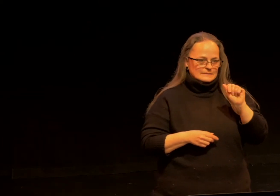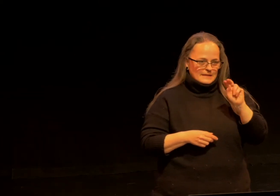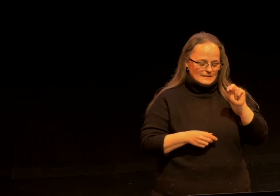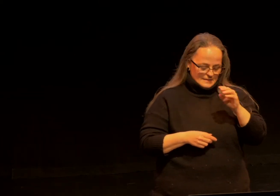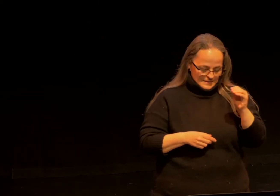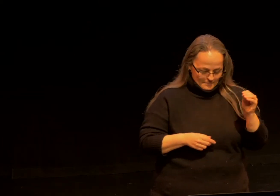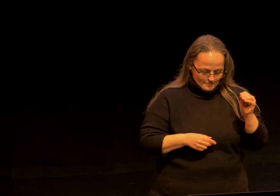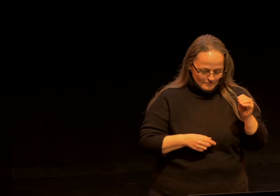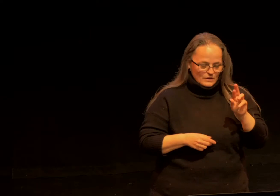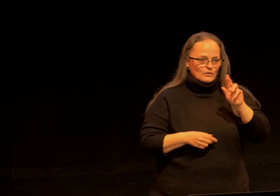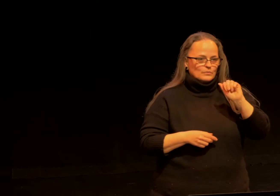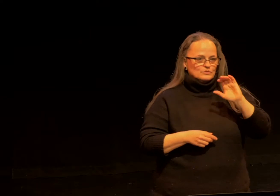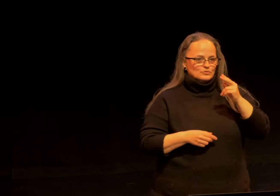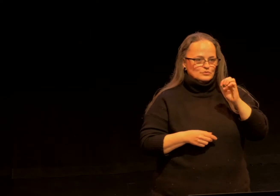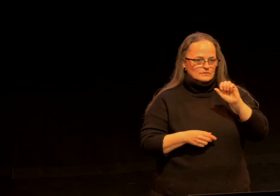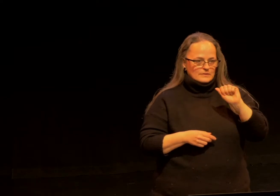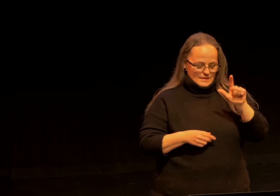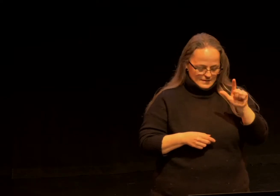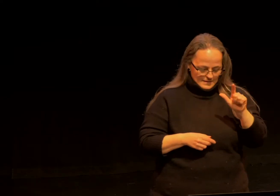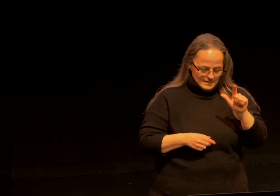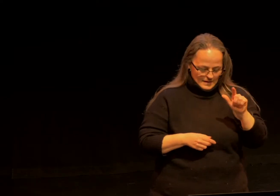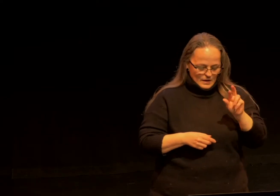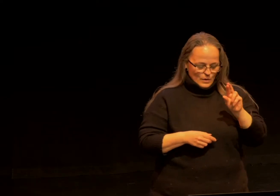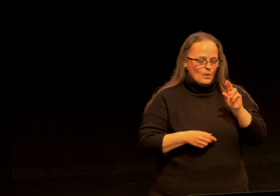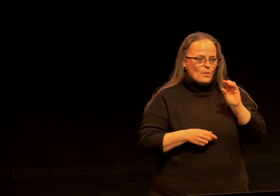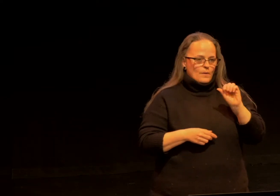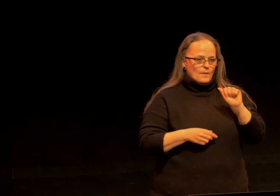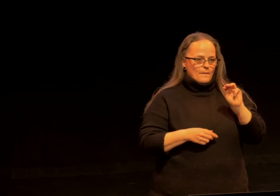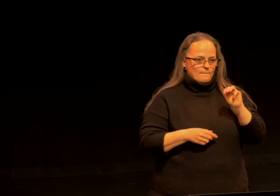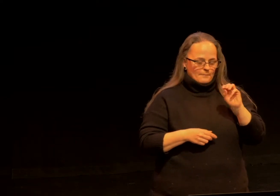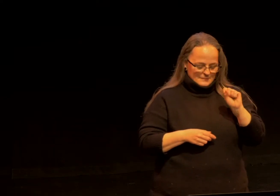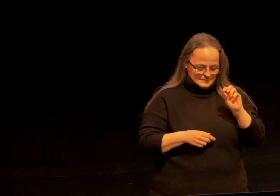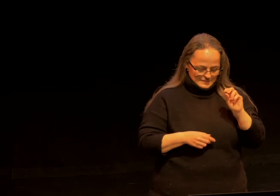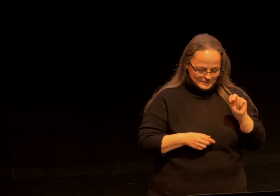And I will be hosting with an interview for Digger, Dan and